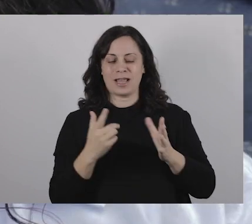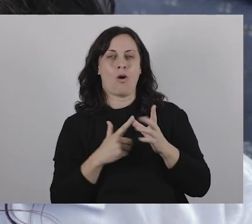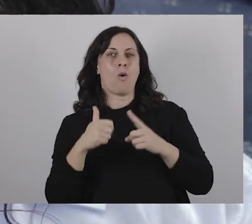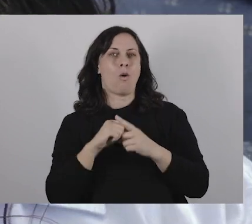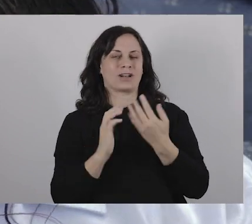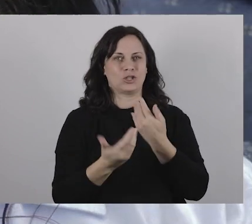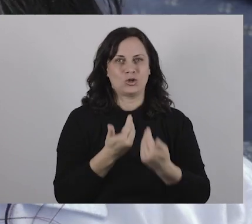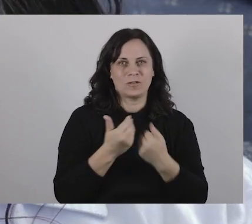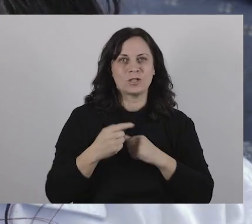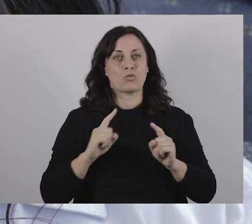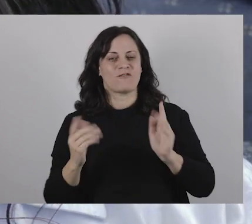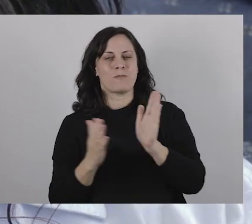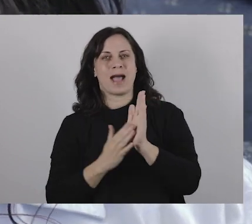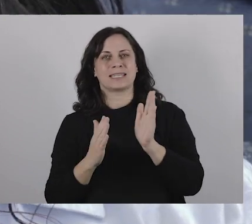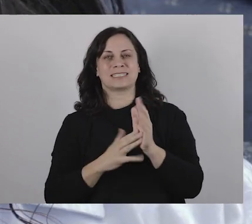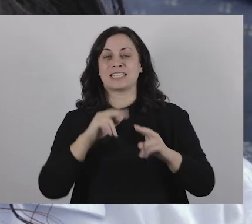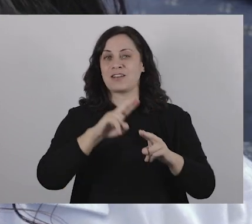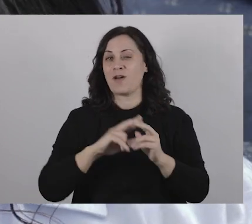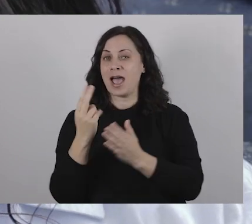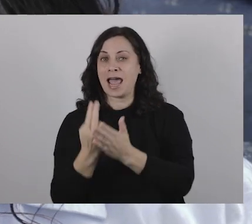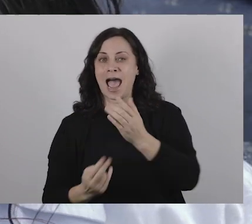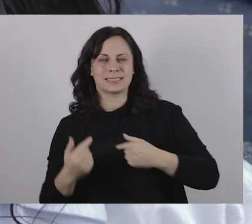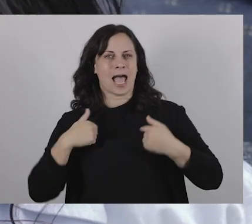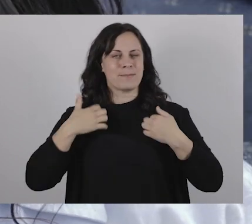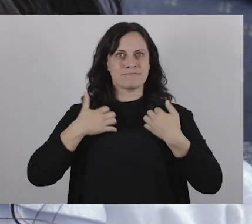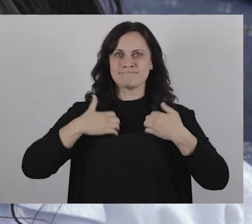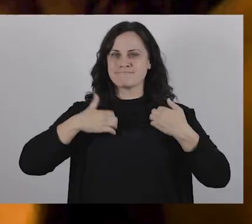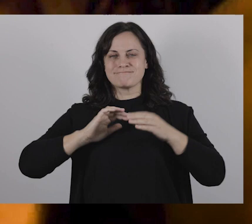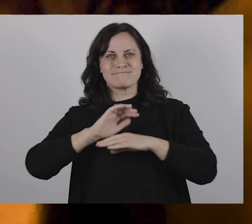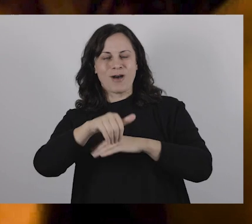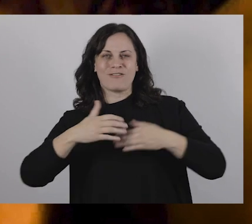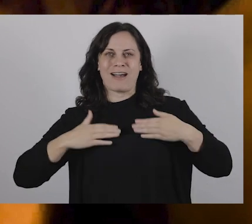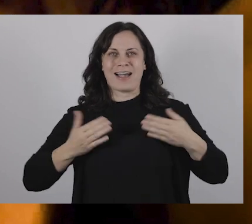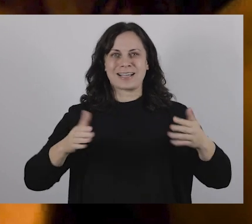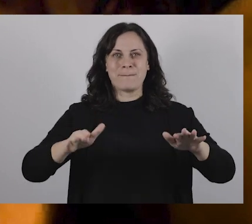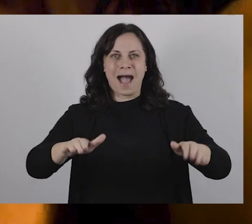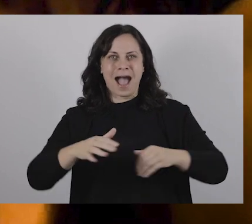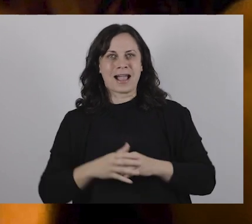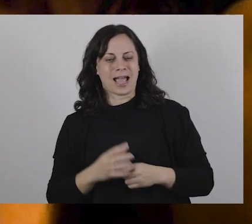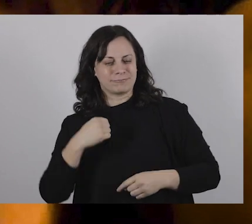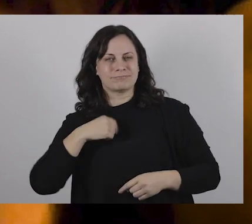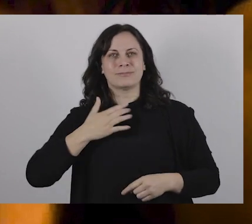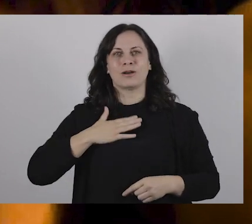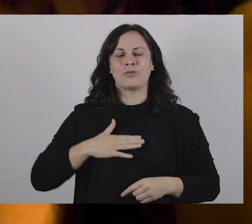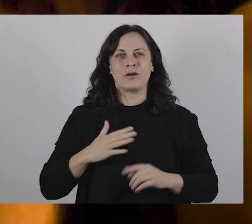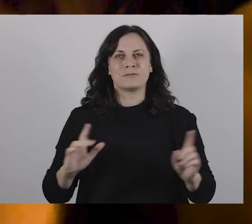e whai ana i taku tohu Master's in Fine Arts. Being curious about kapa haka